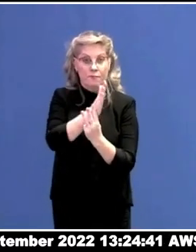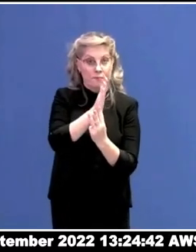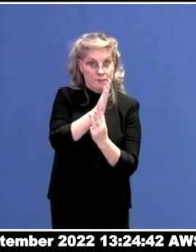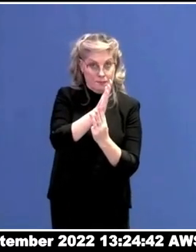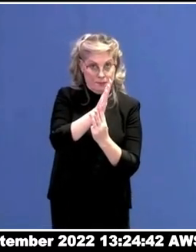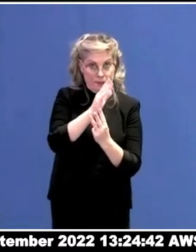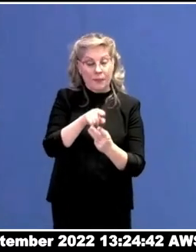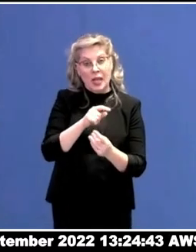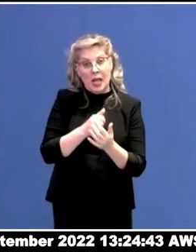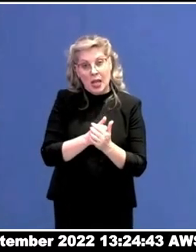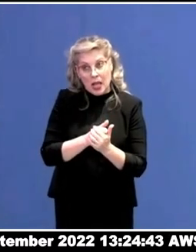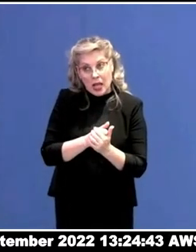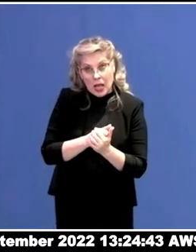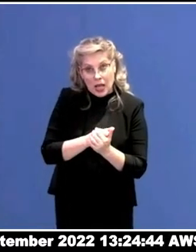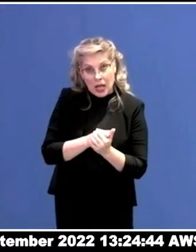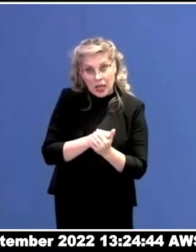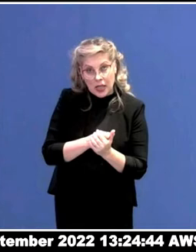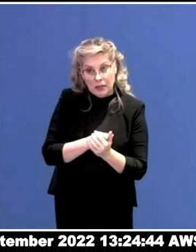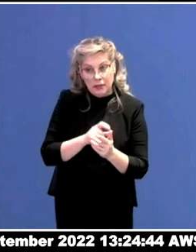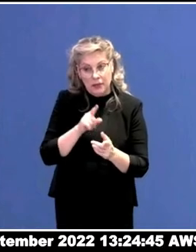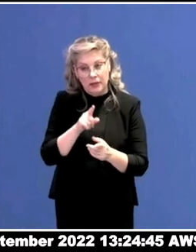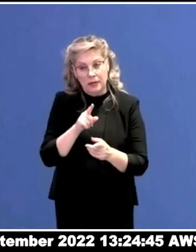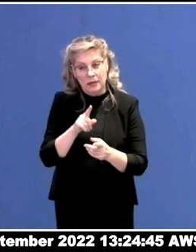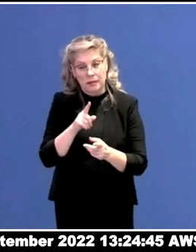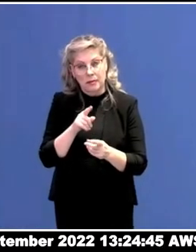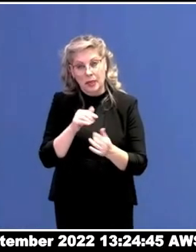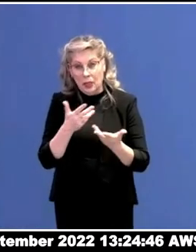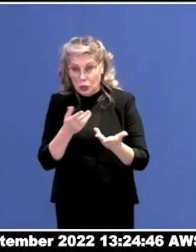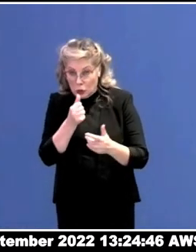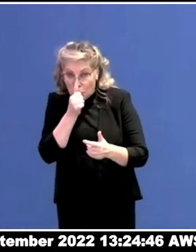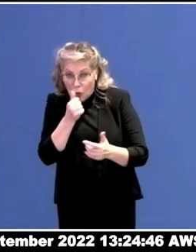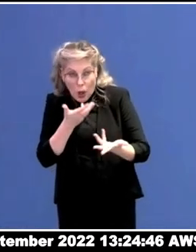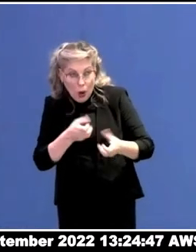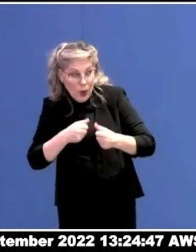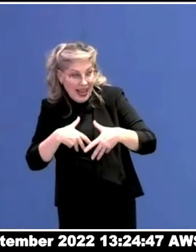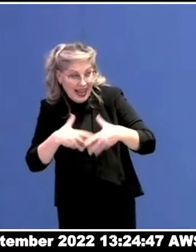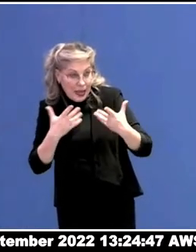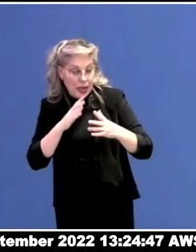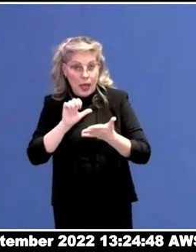your research in Australia of appropriate alternatives which have actually been tried